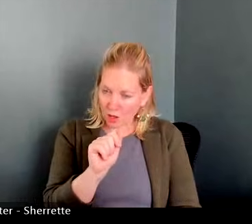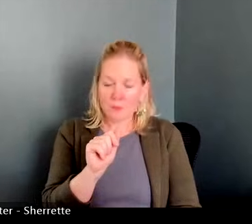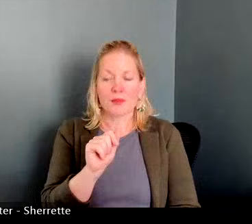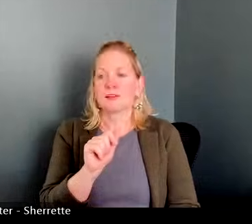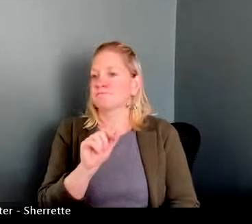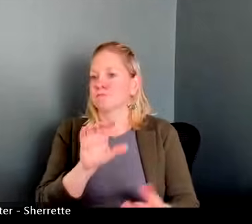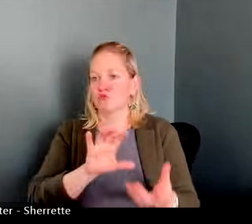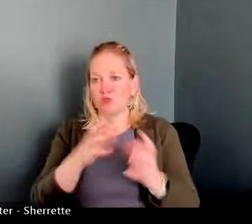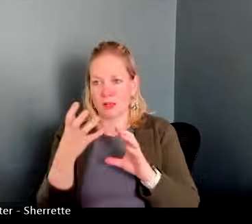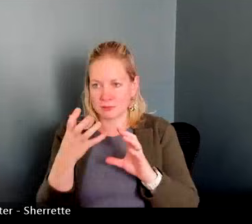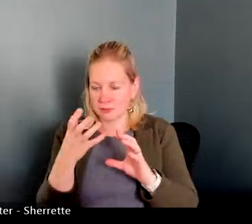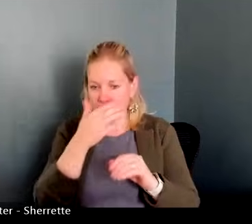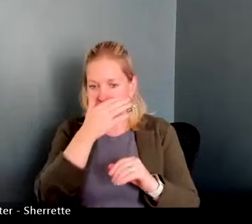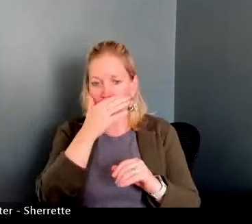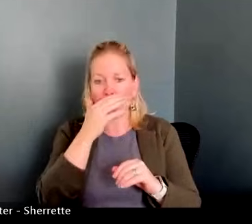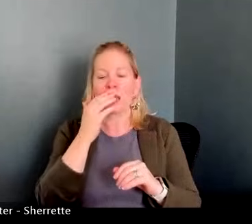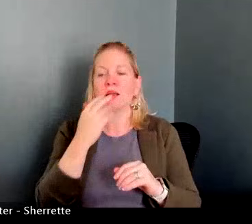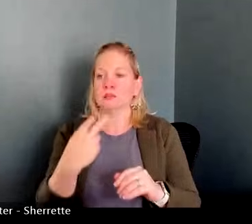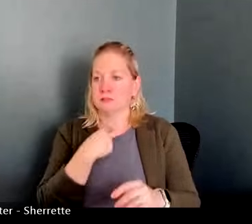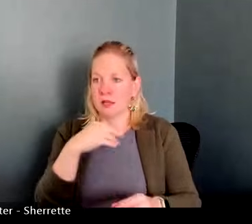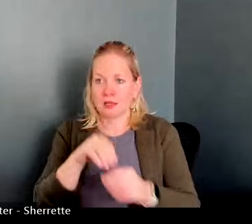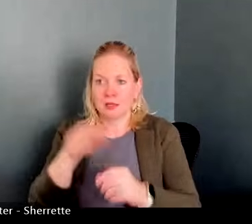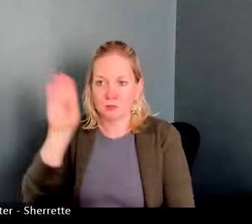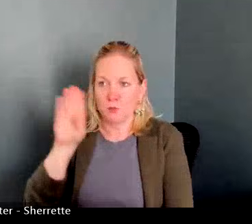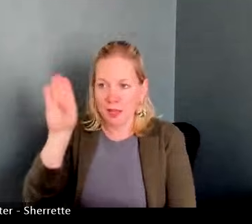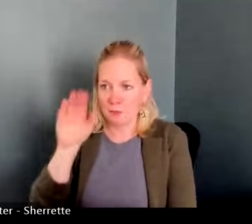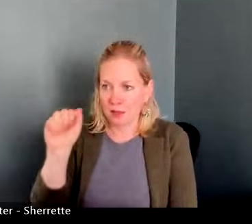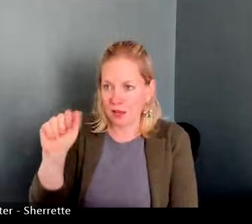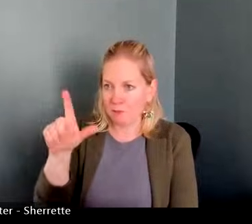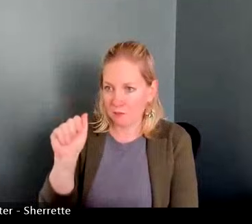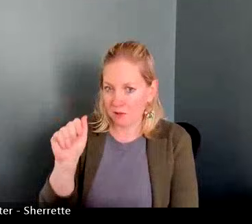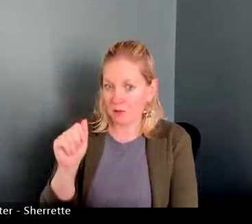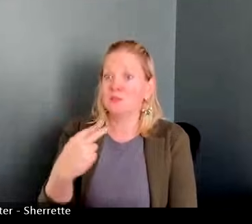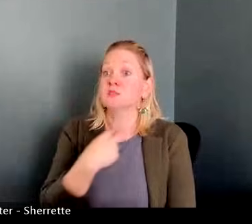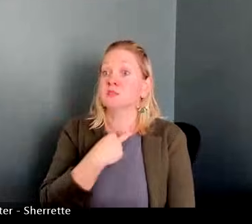admitted down in Birmingham, Alabama. Got stuck in the hospital there for about a